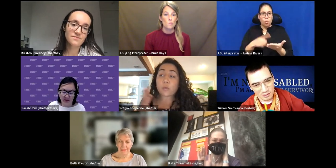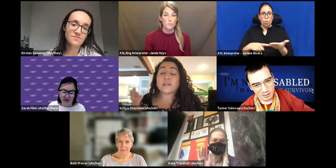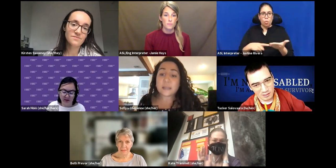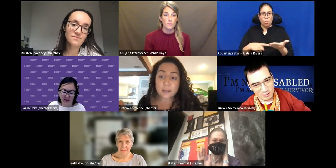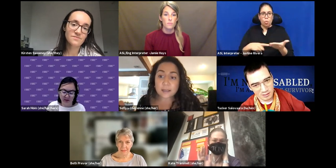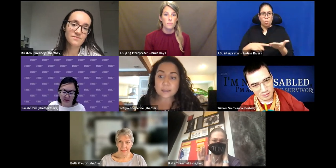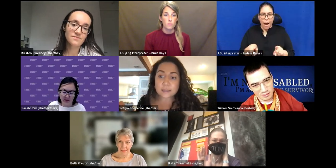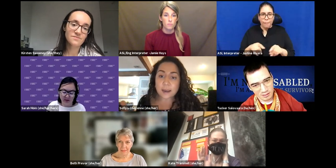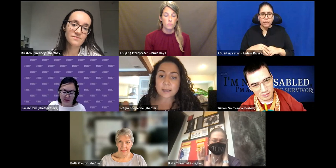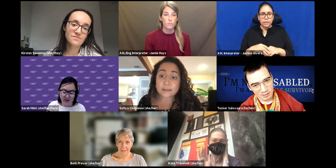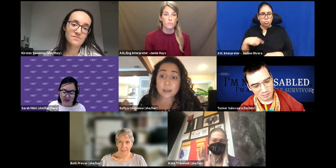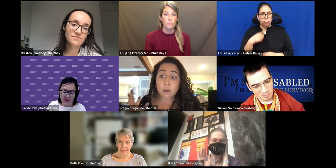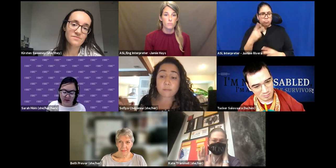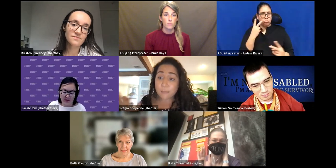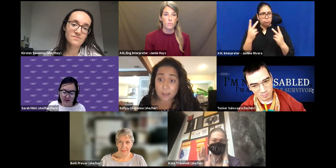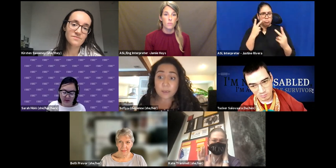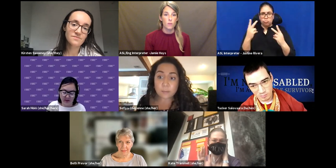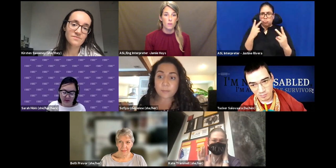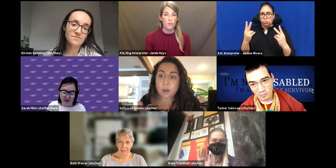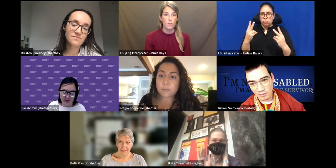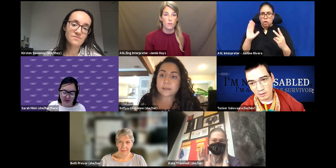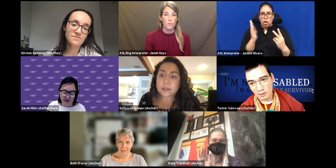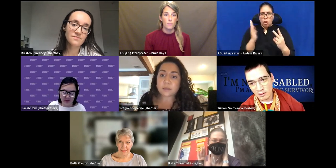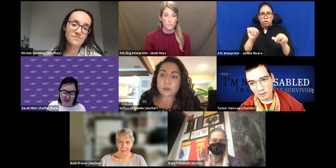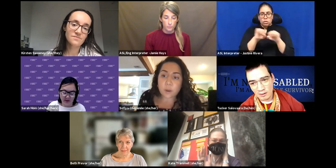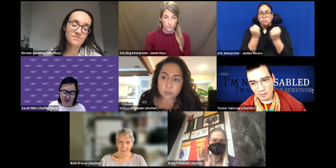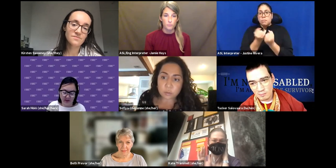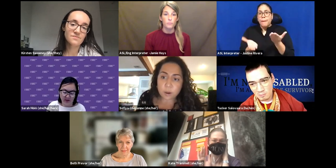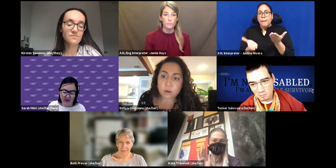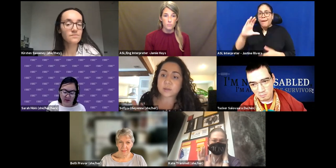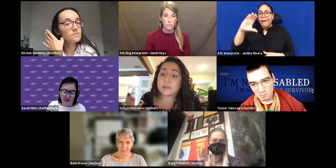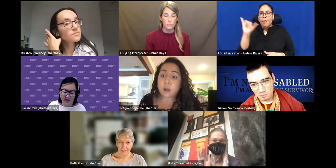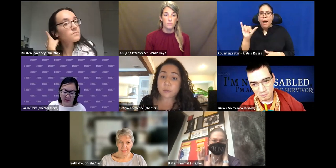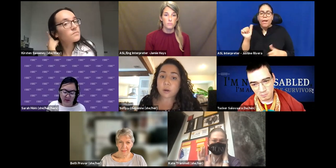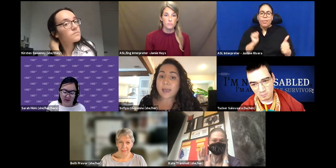we're seeing in society is, like, maybe companies like Theatre Breaking Through Barriers, or these other